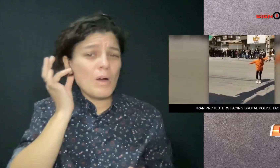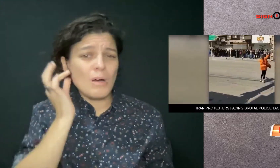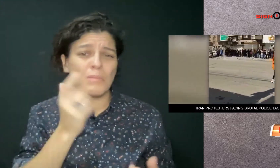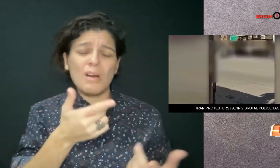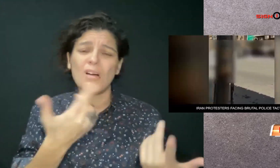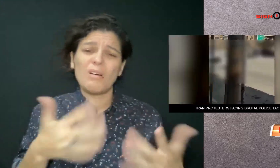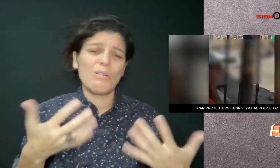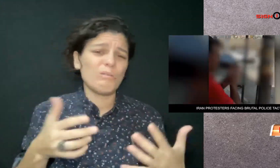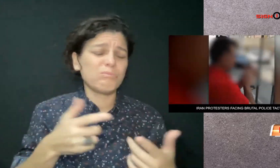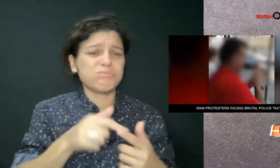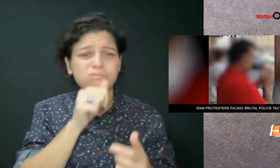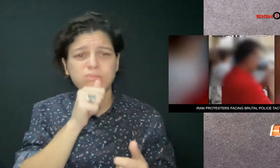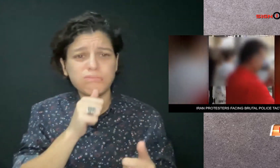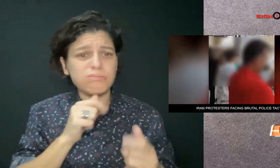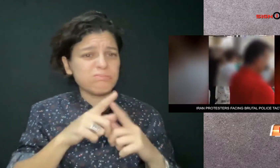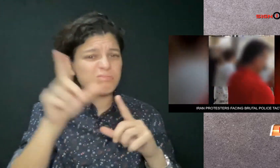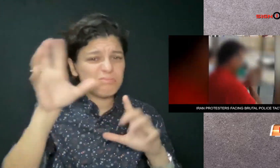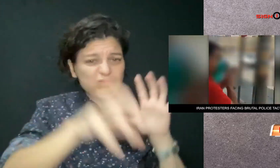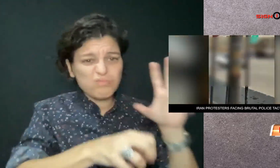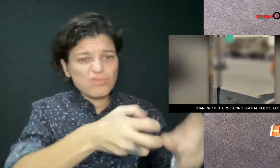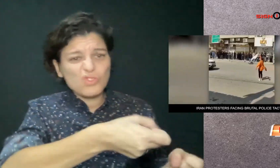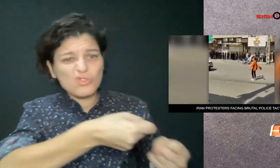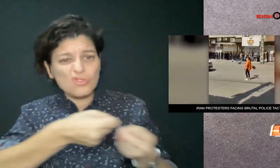many women have been dragged by their uncovered hair